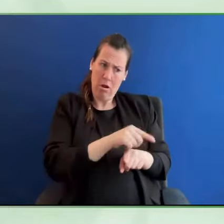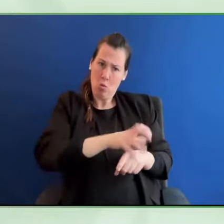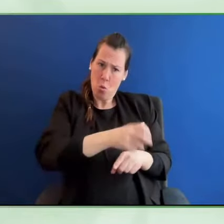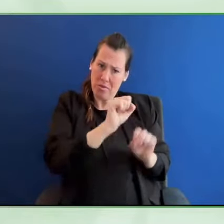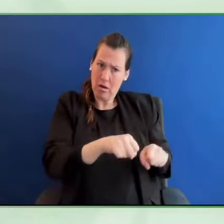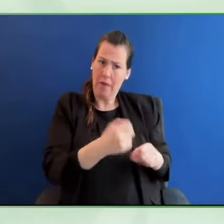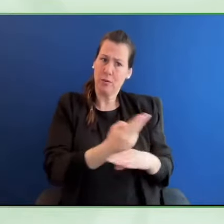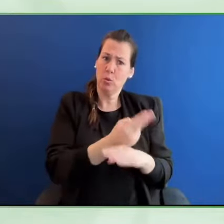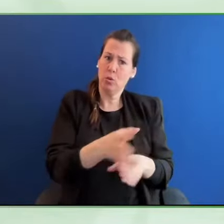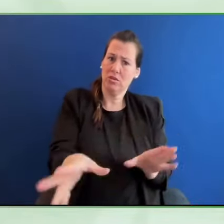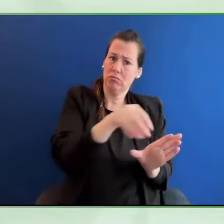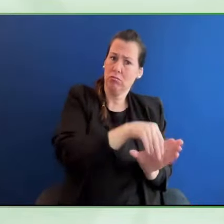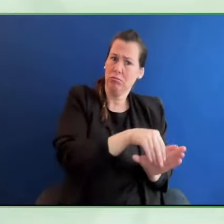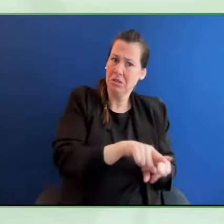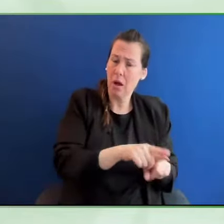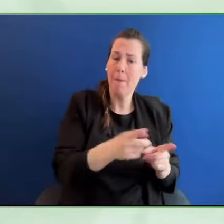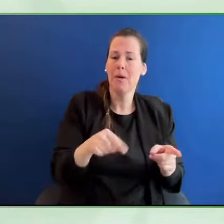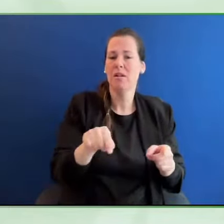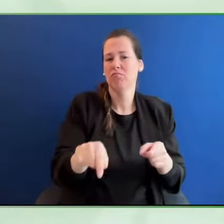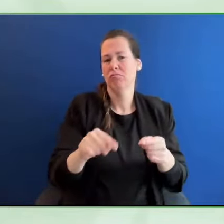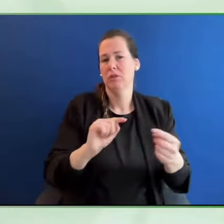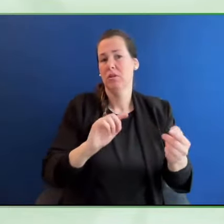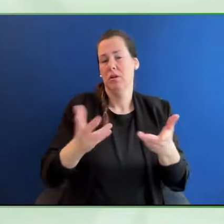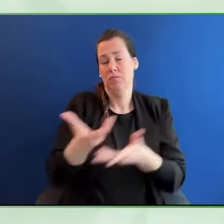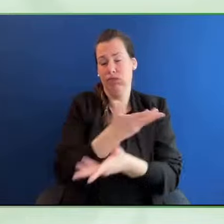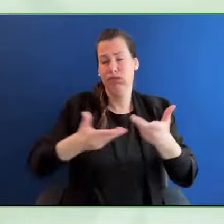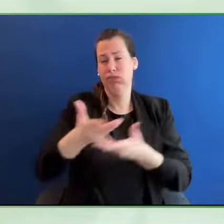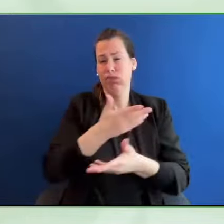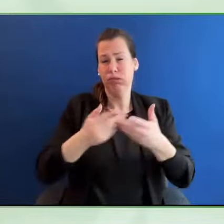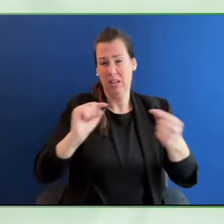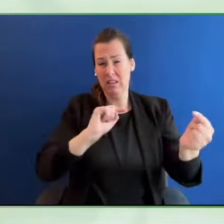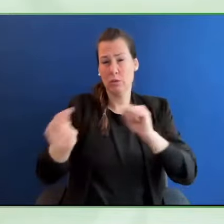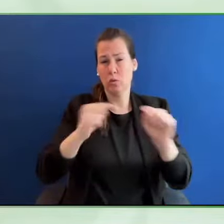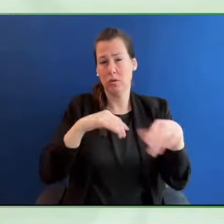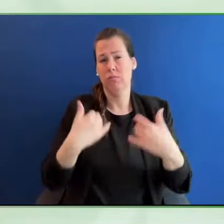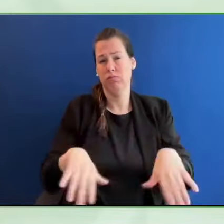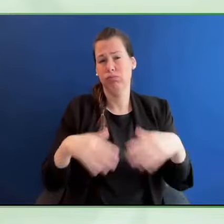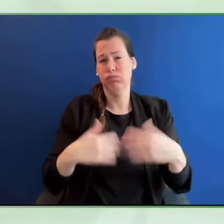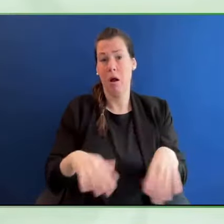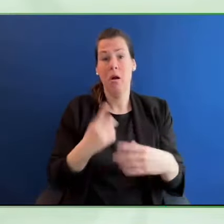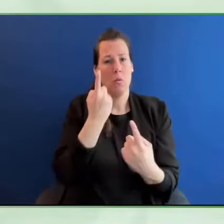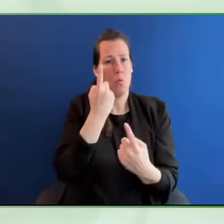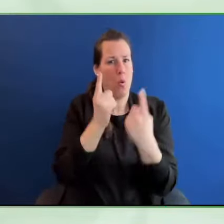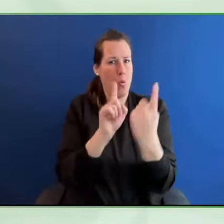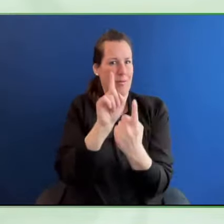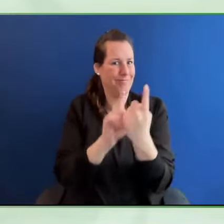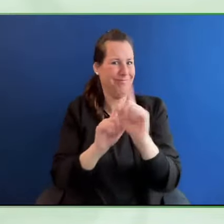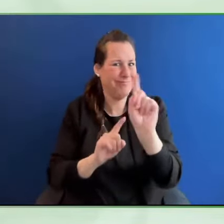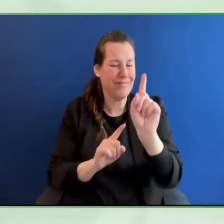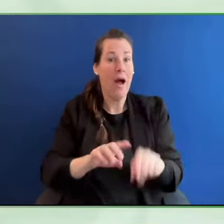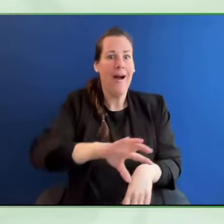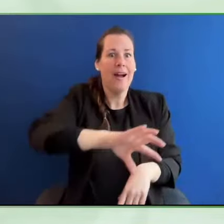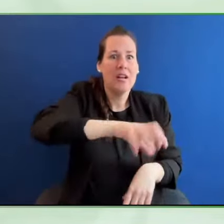So you are in between the policy shaping, and you are helping powerful organisations.